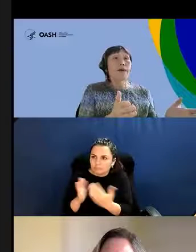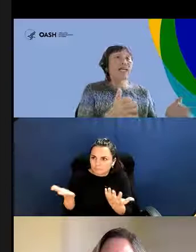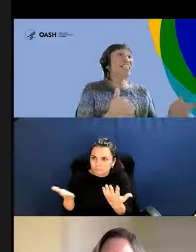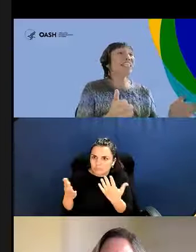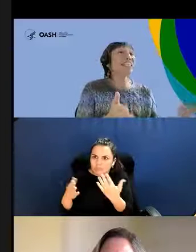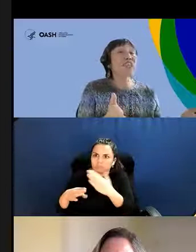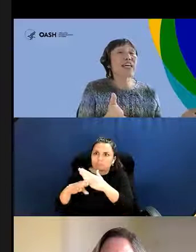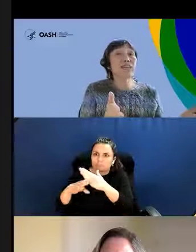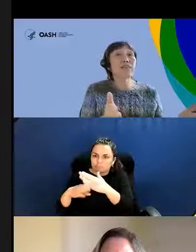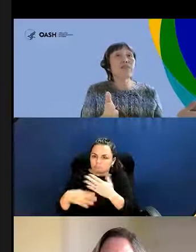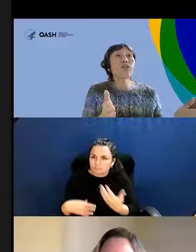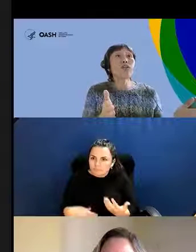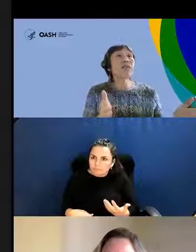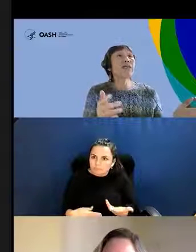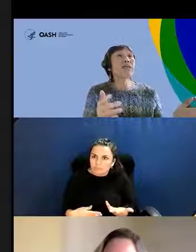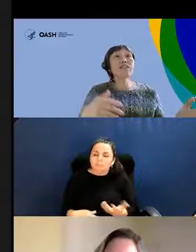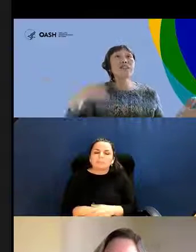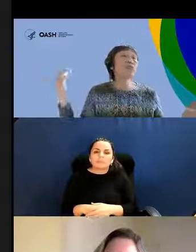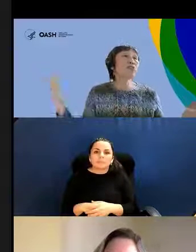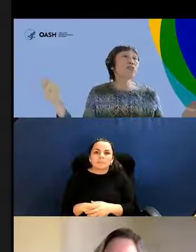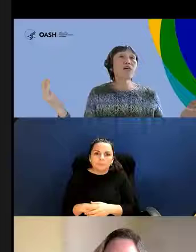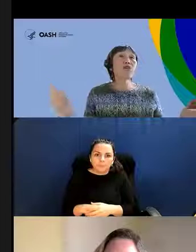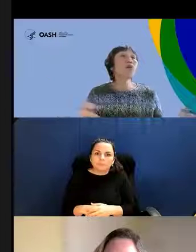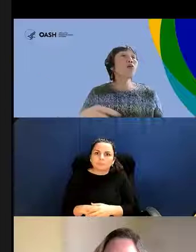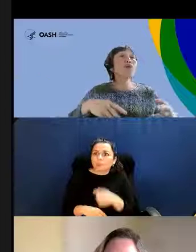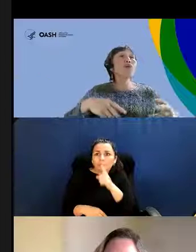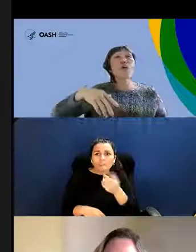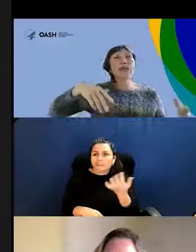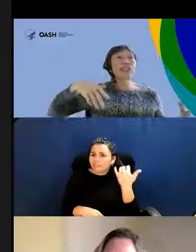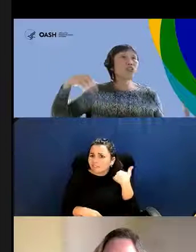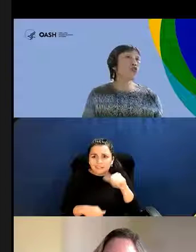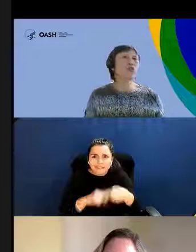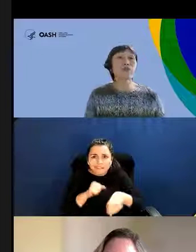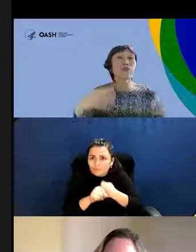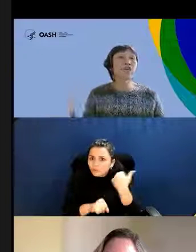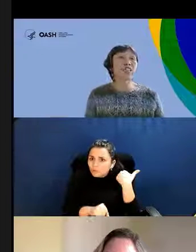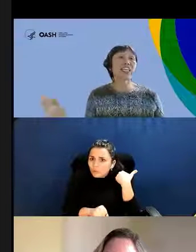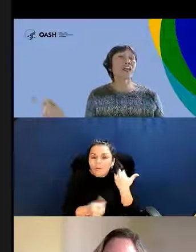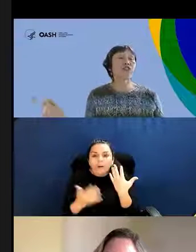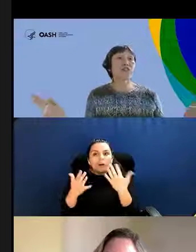but it is such that because it was so long ago you've already stripped all the connection.